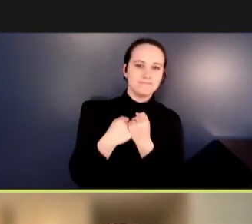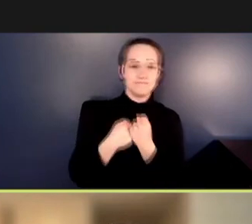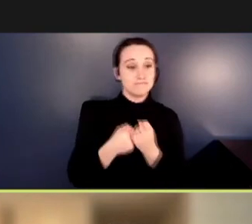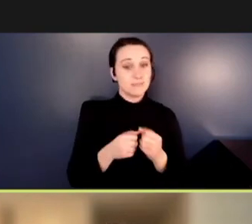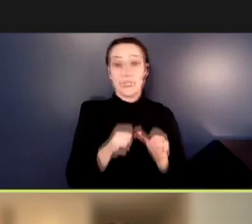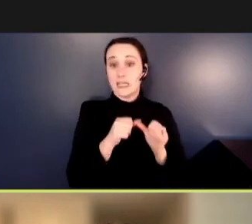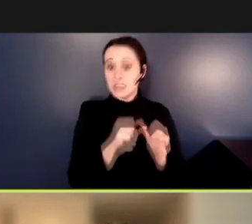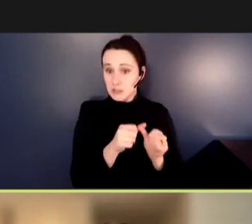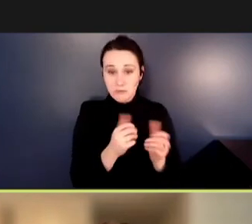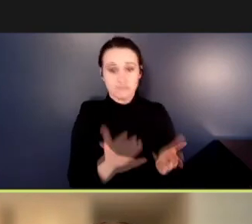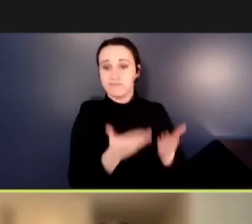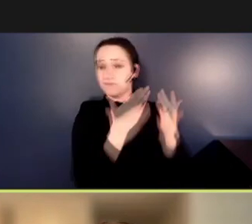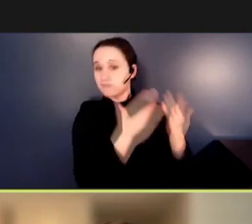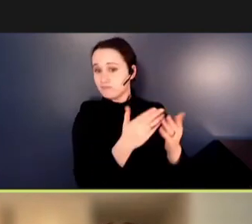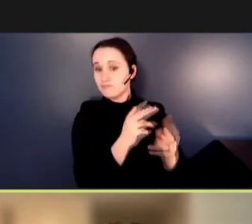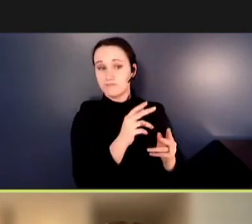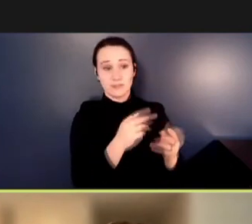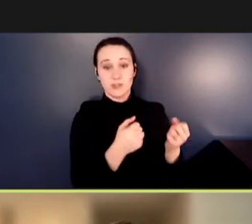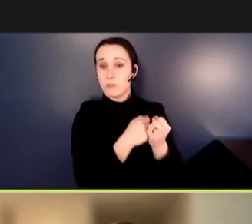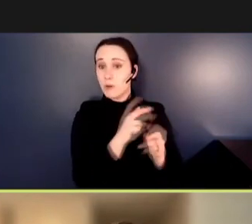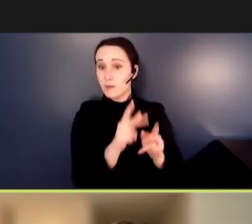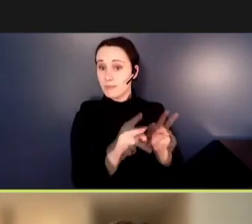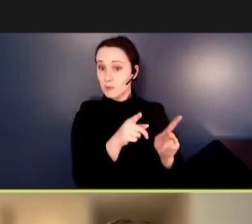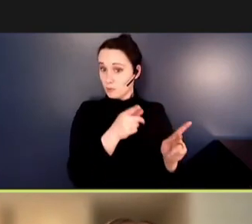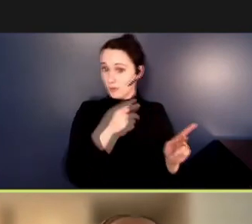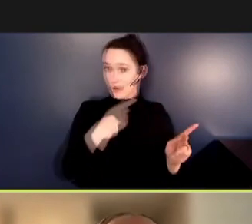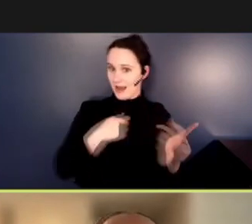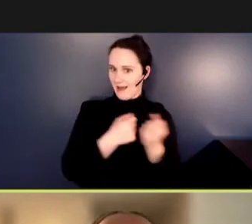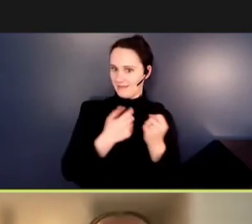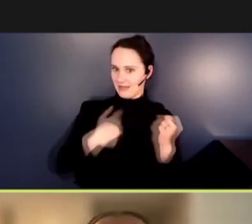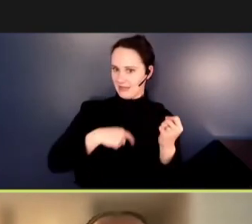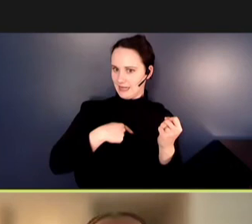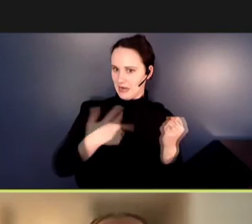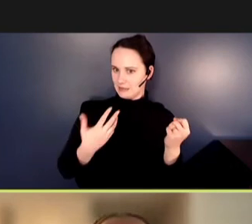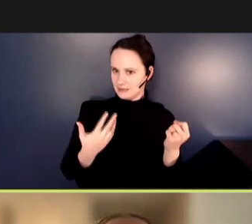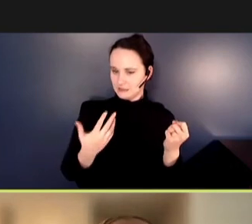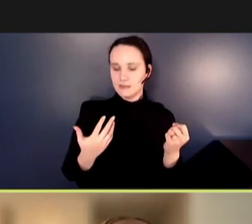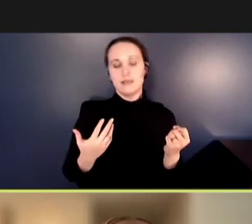There are a couple of different ways I think providers can be especially impactful with